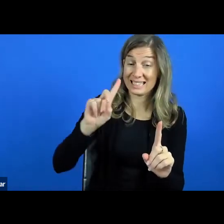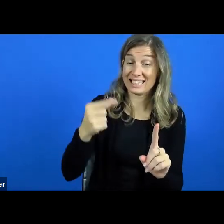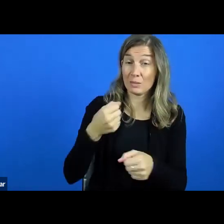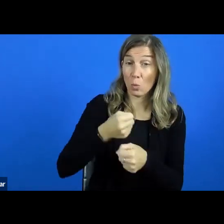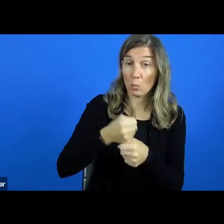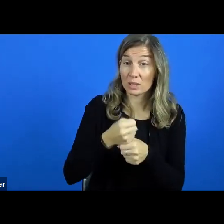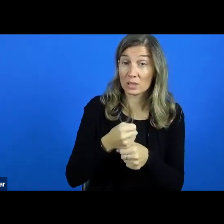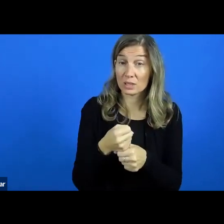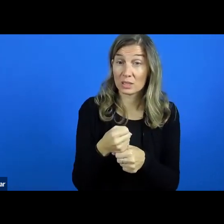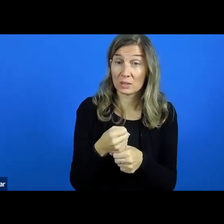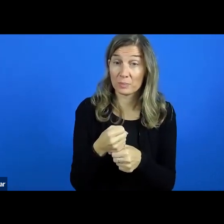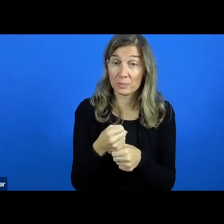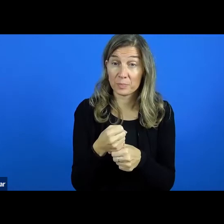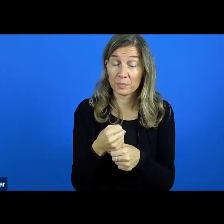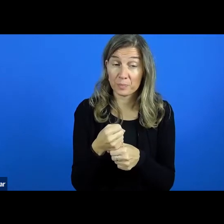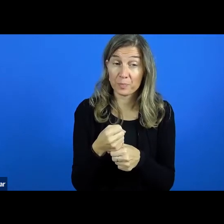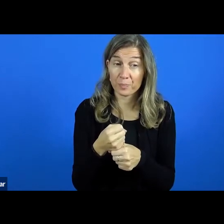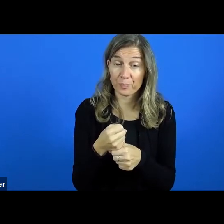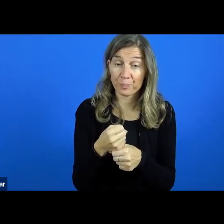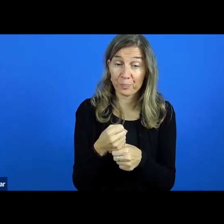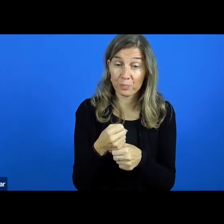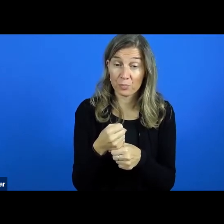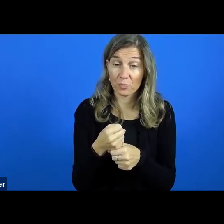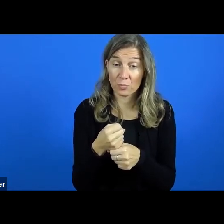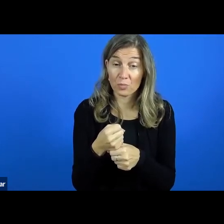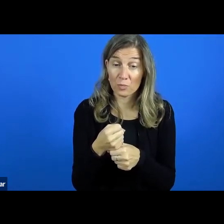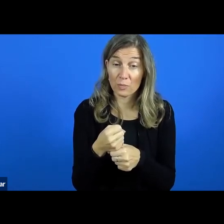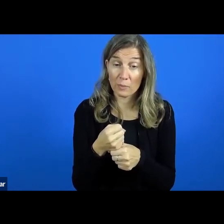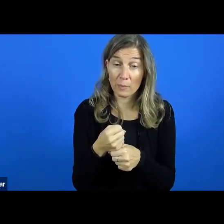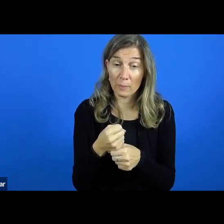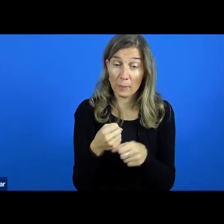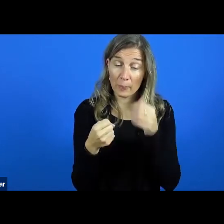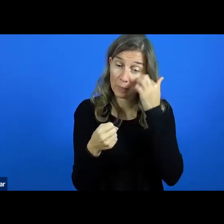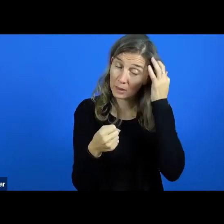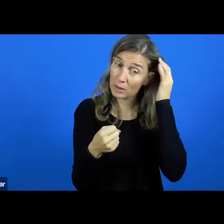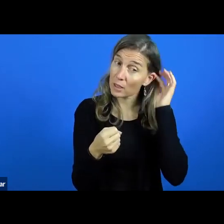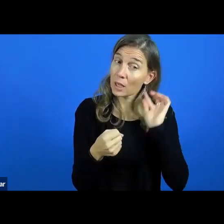It was uncovered by an FOI request by the OHCHI office in Brussels